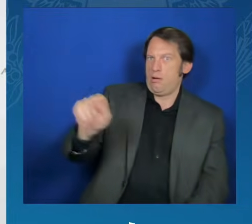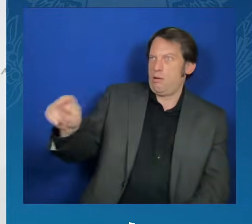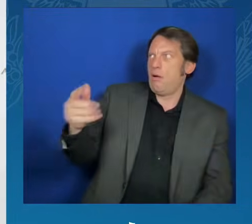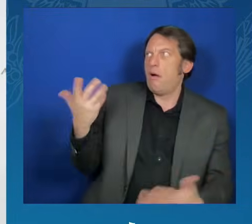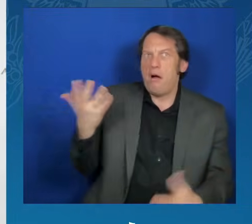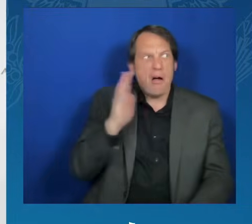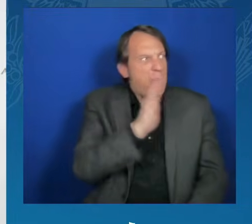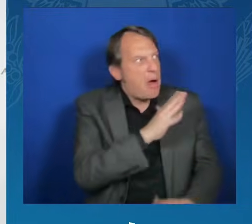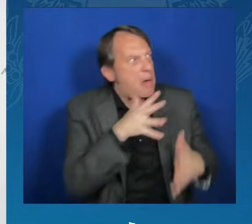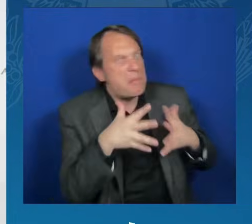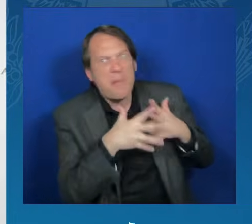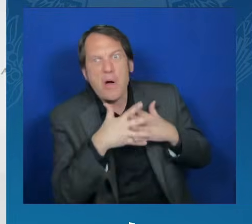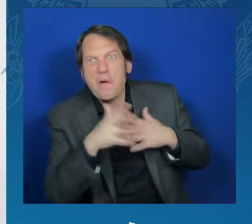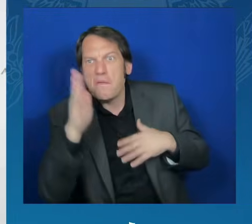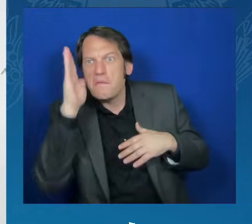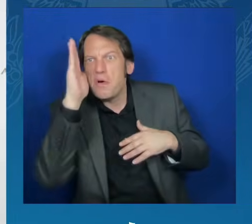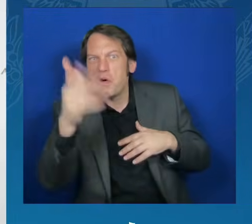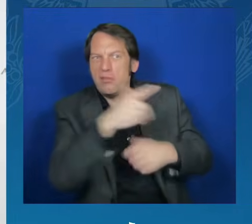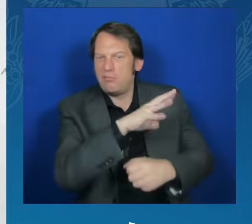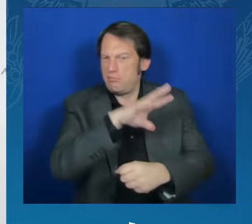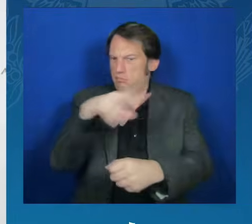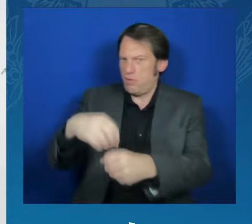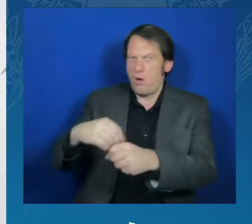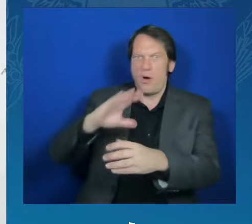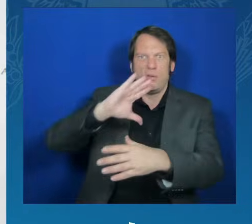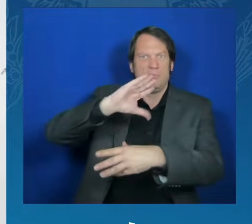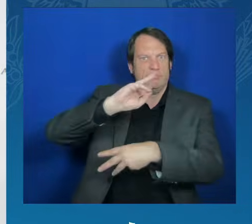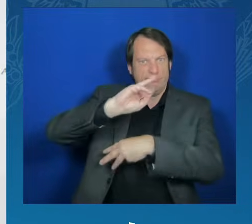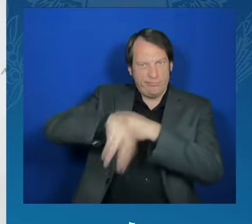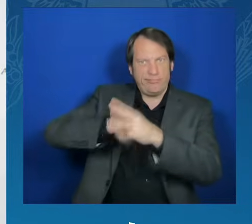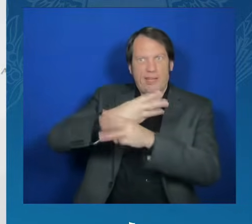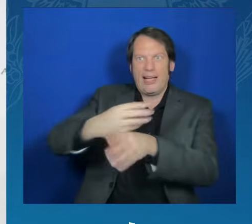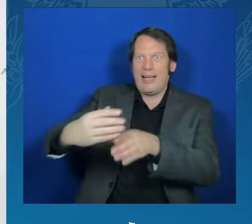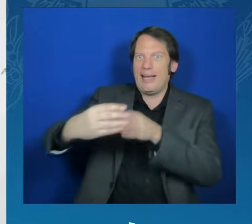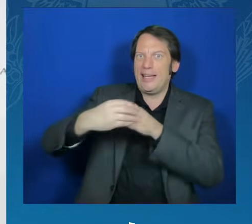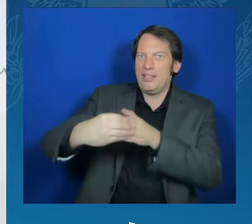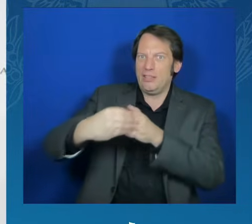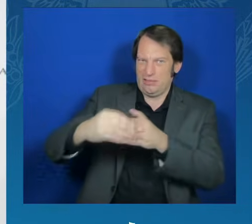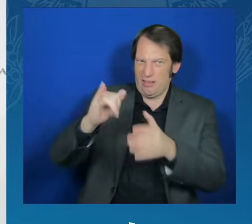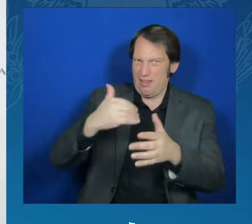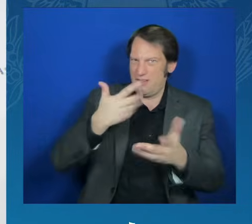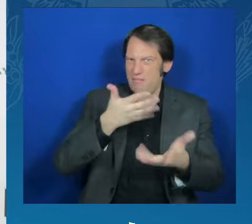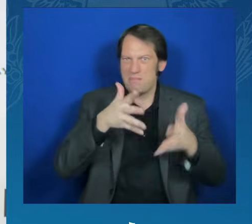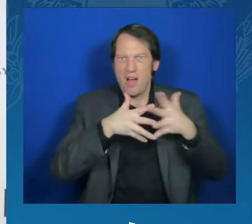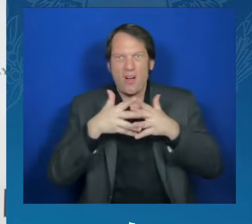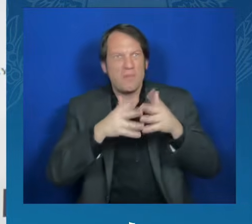These are questions the American people must also ask ourselves: